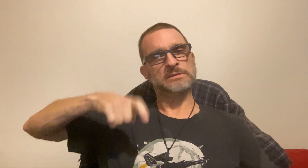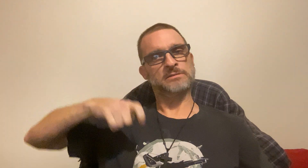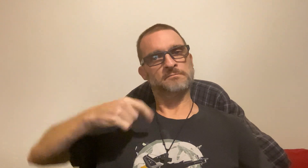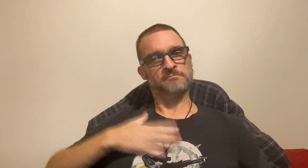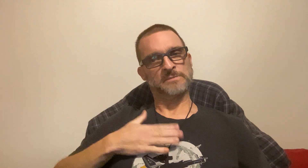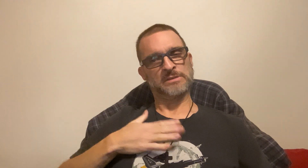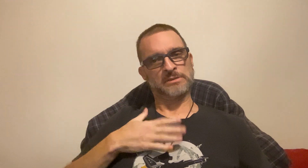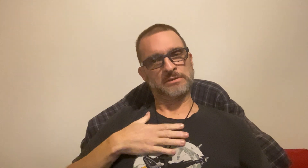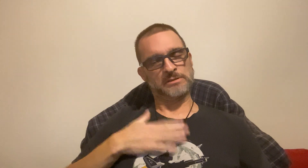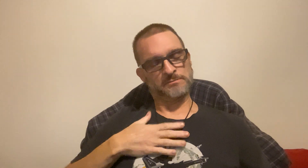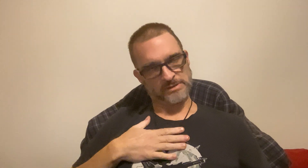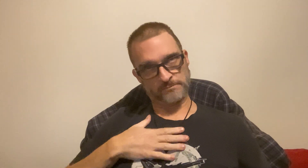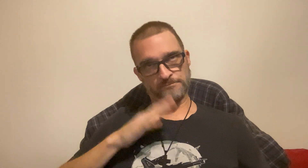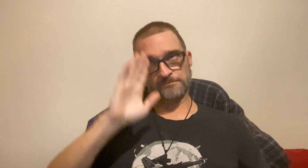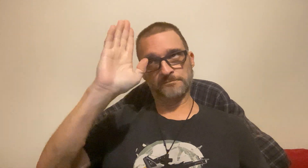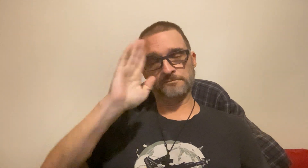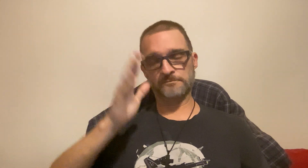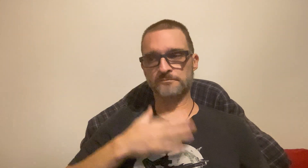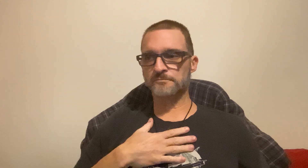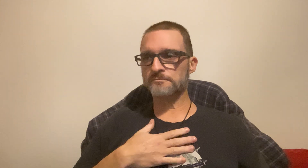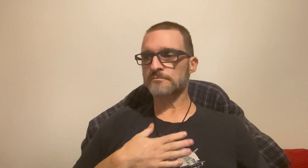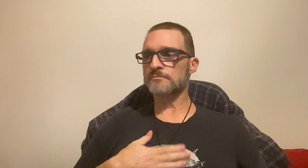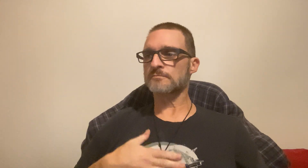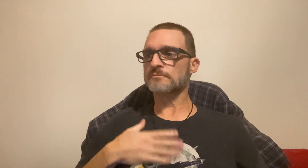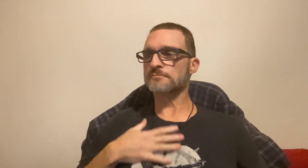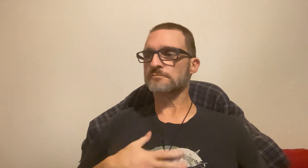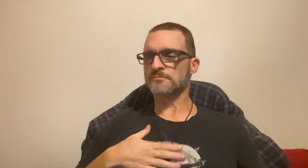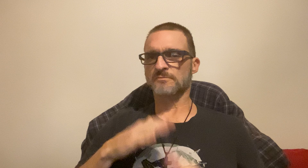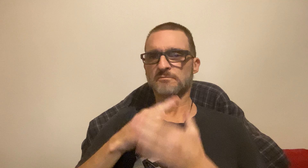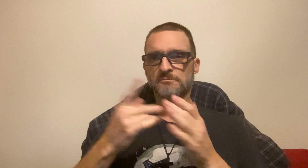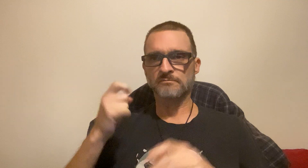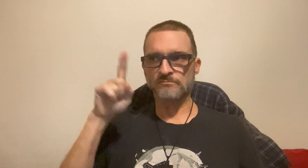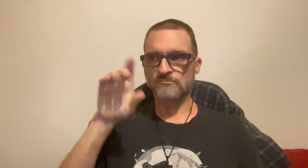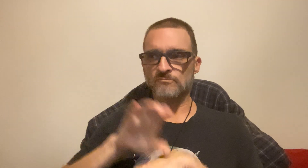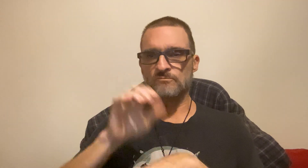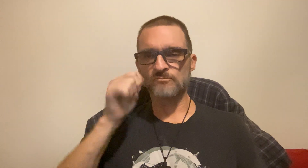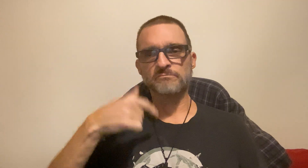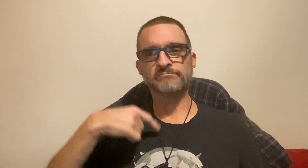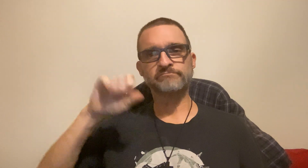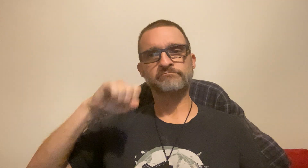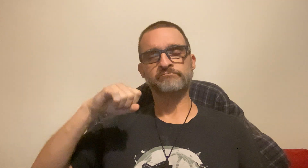I feel the need for me. It's between me and God. Some of you did ask me if I would be at church tomorrow.